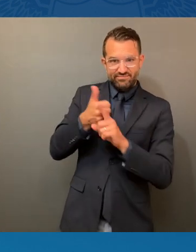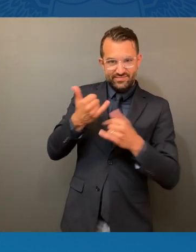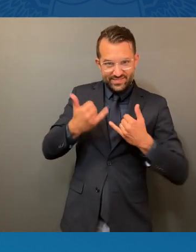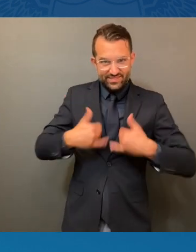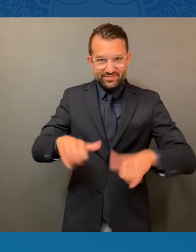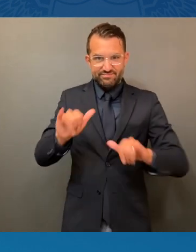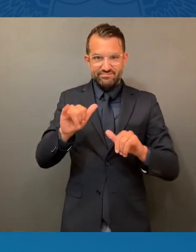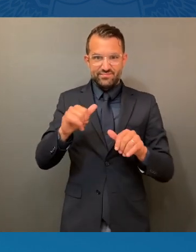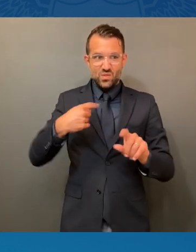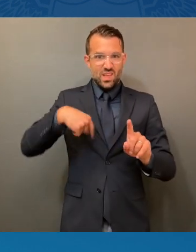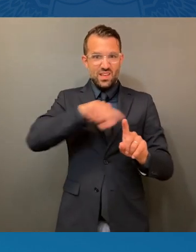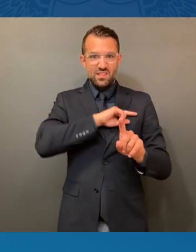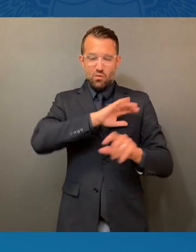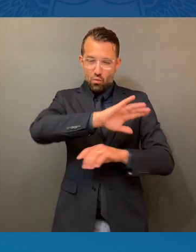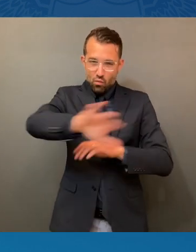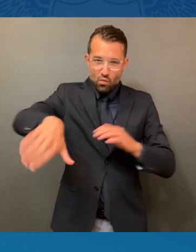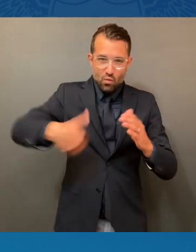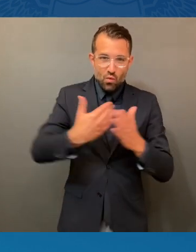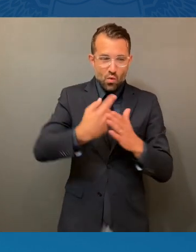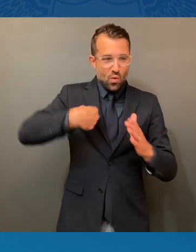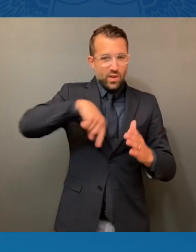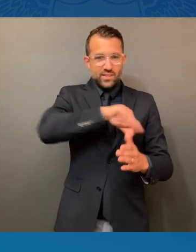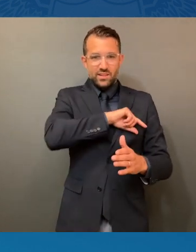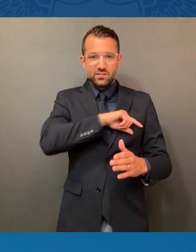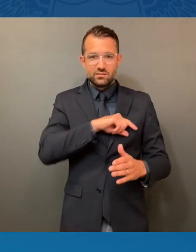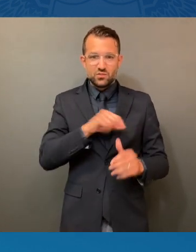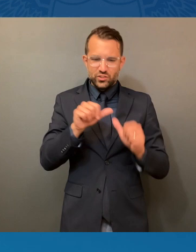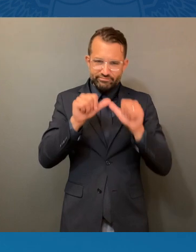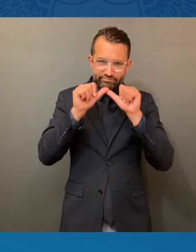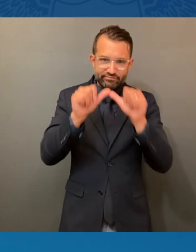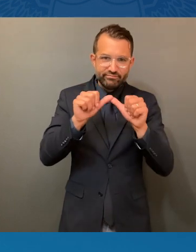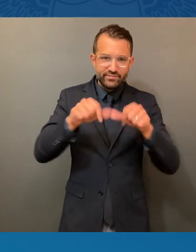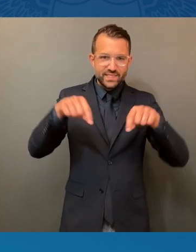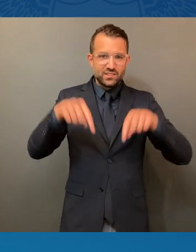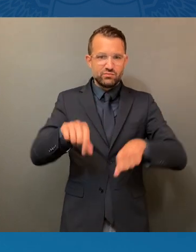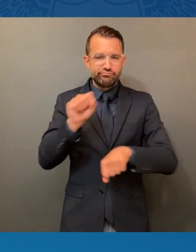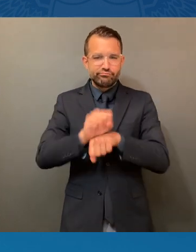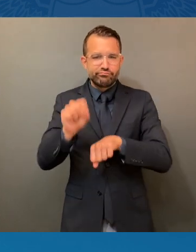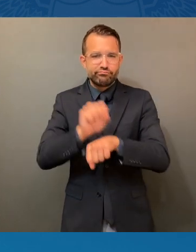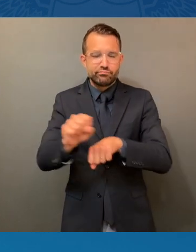to continue this work because young leaders like Stella